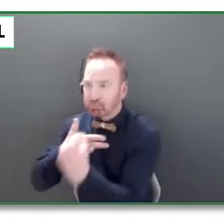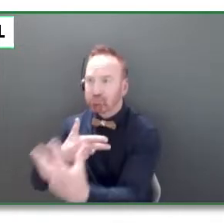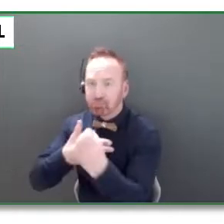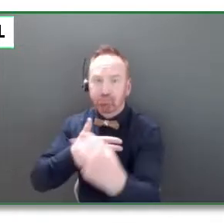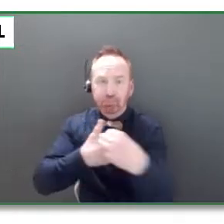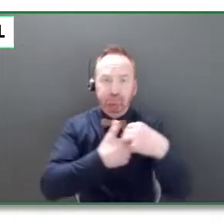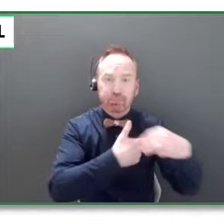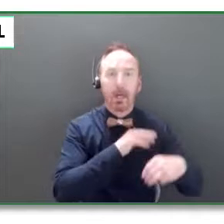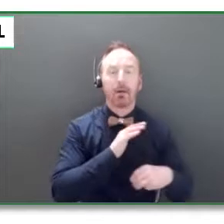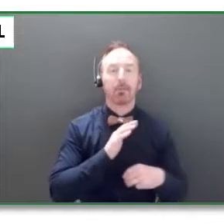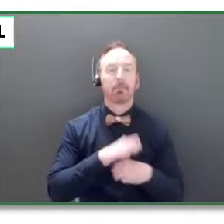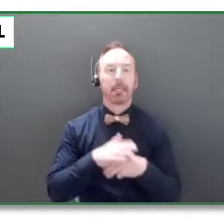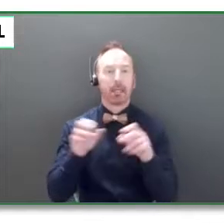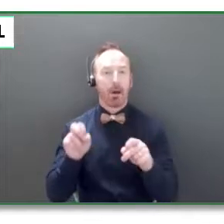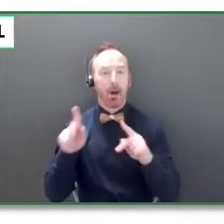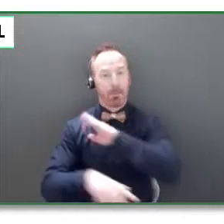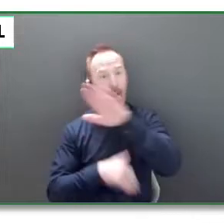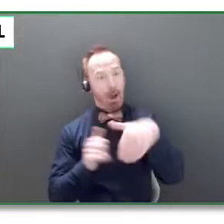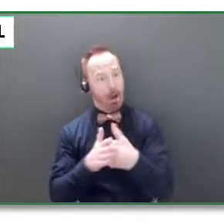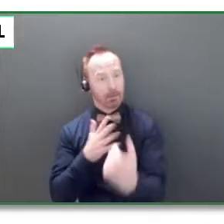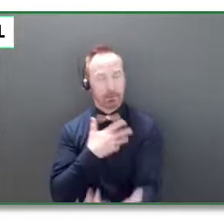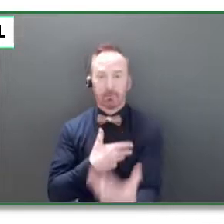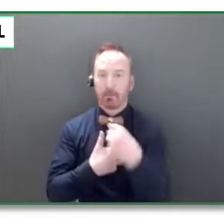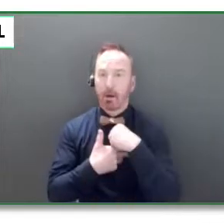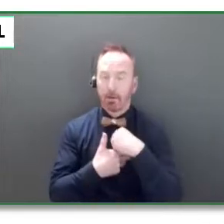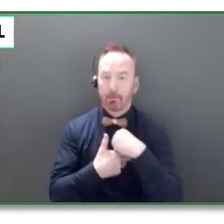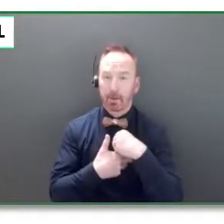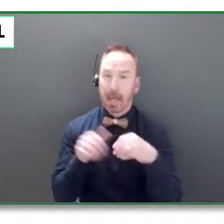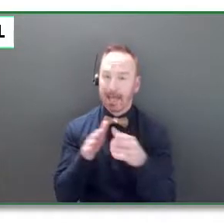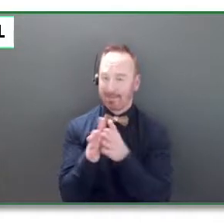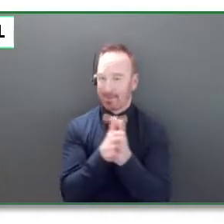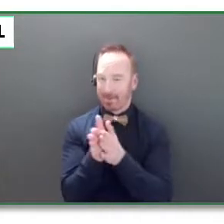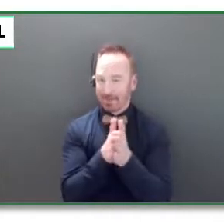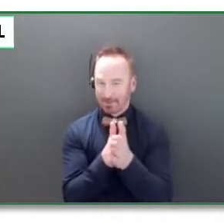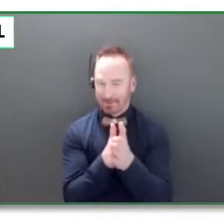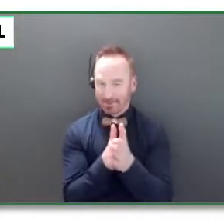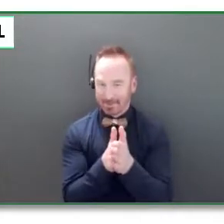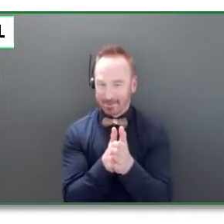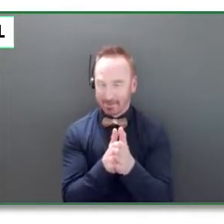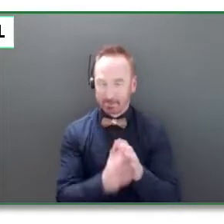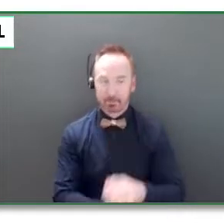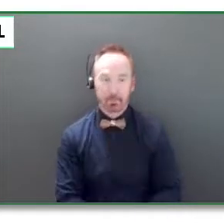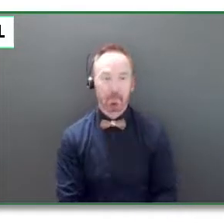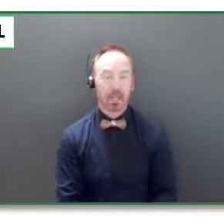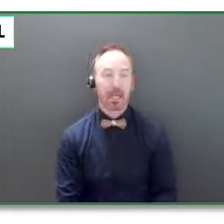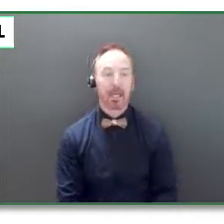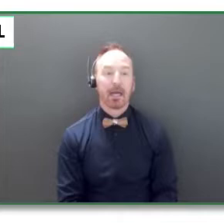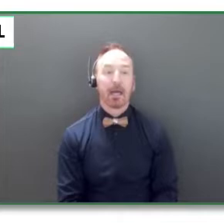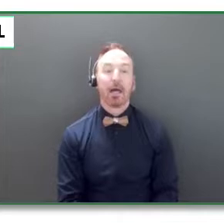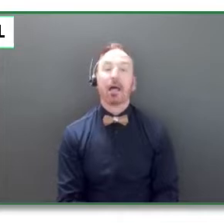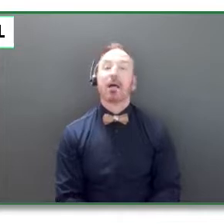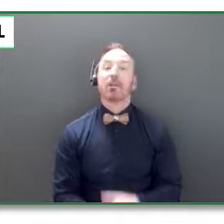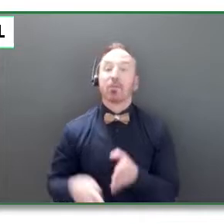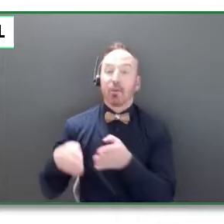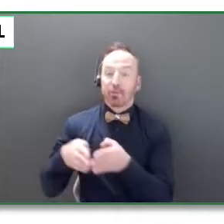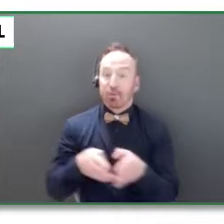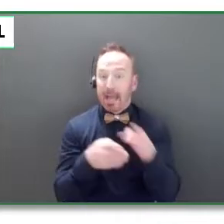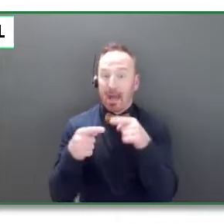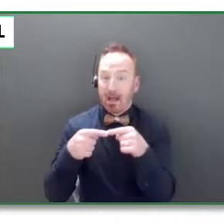participate, and to be motivated. Consider trail length distance from amenities